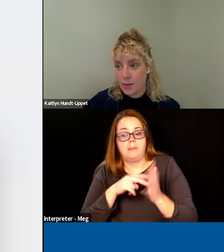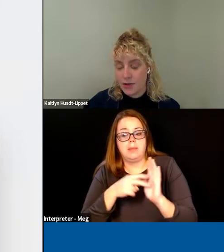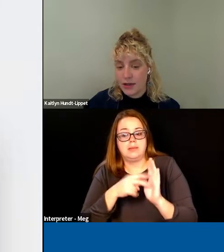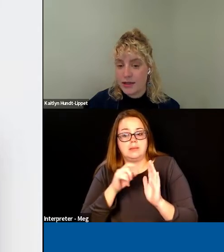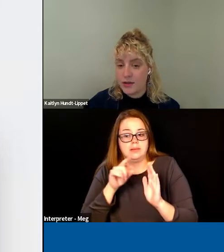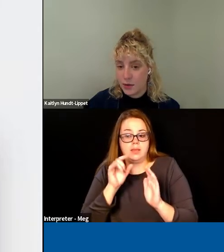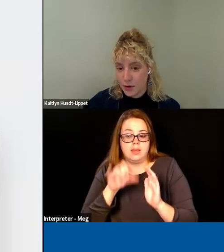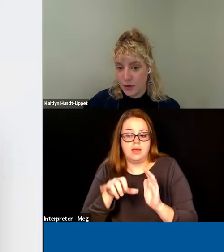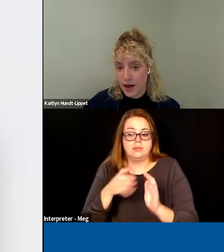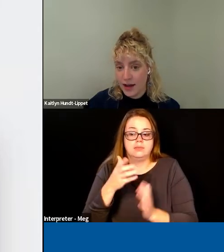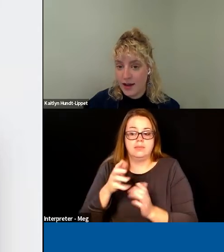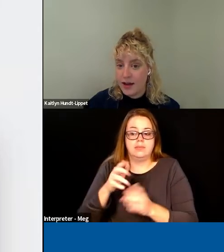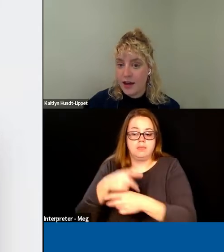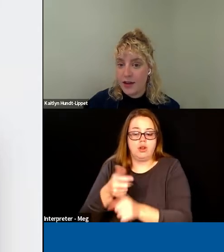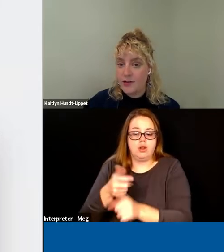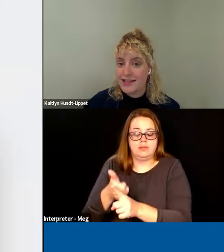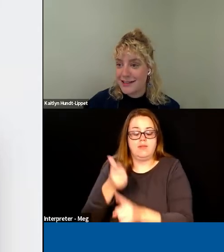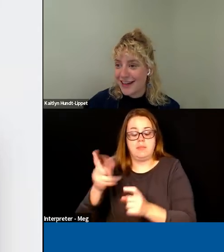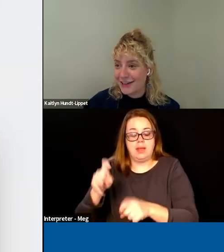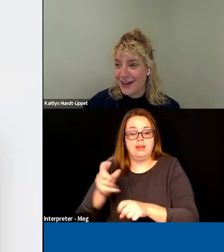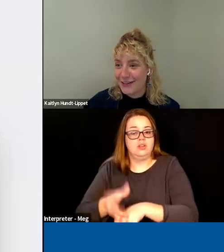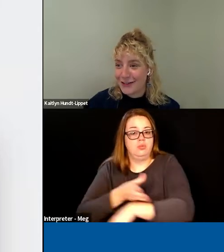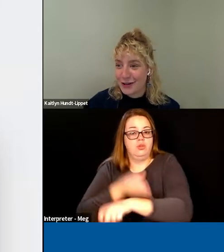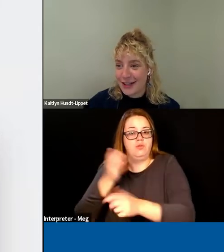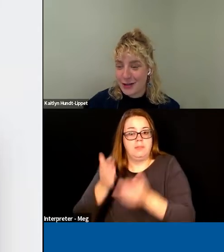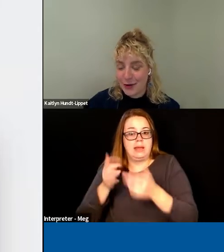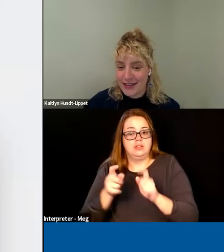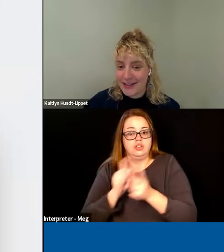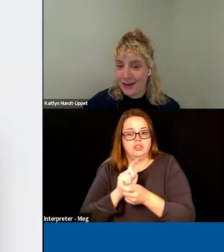and an opportunity to improve that, and you just need to kind of have those little touch points.